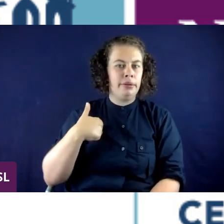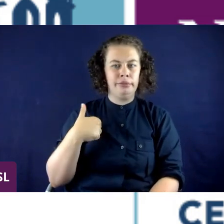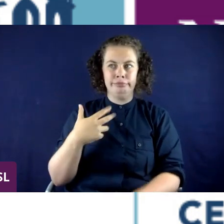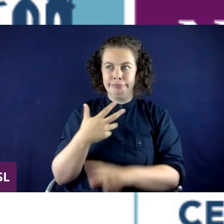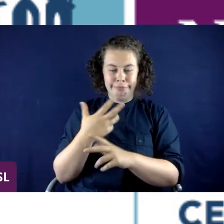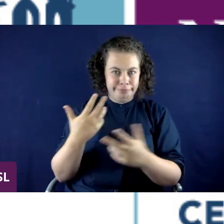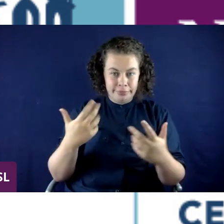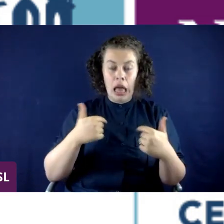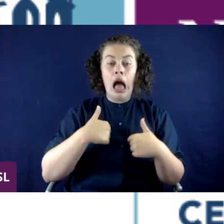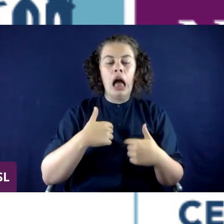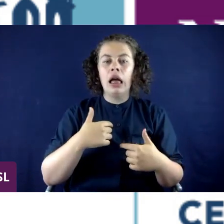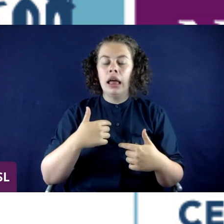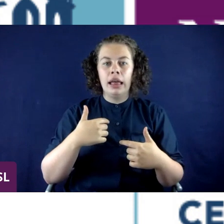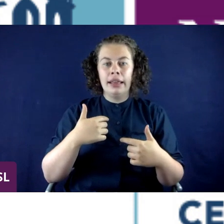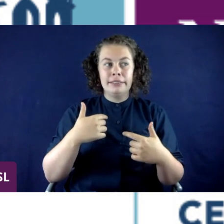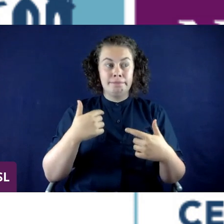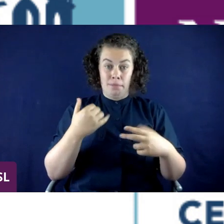privileged people within the country.